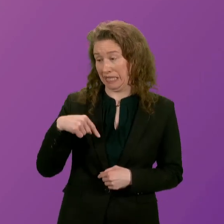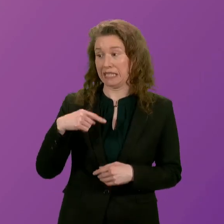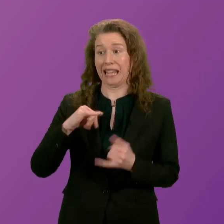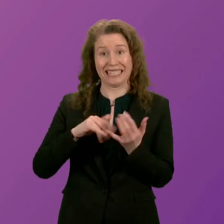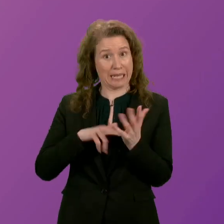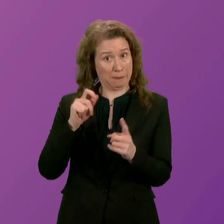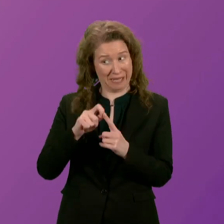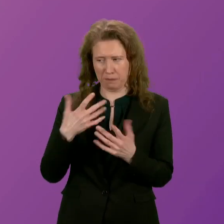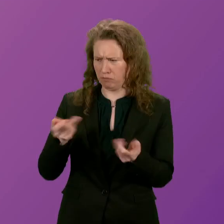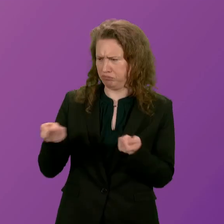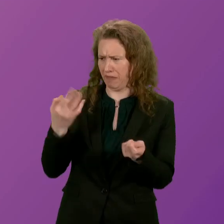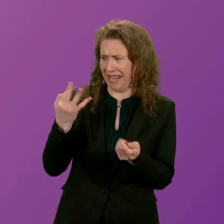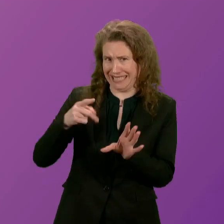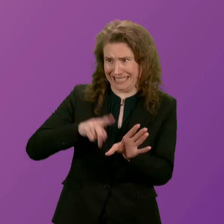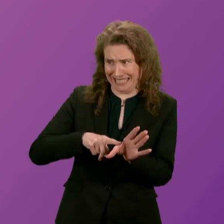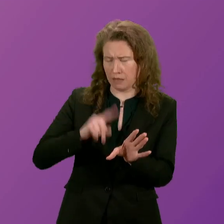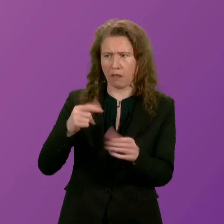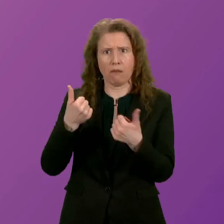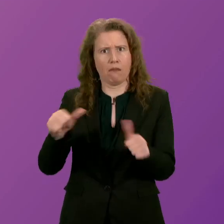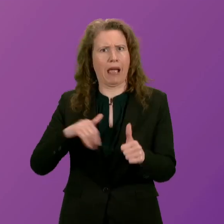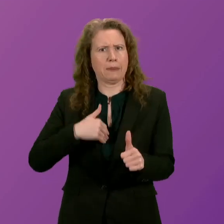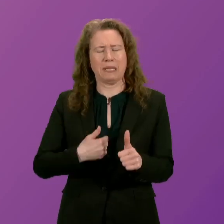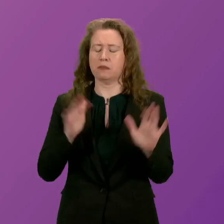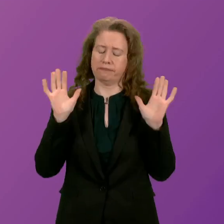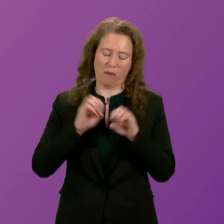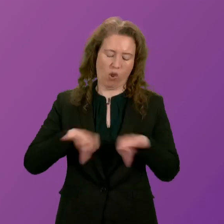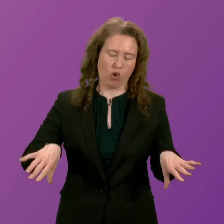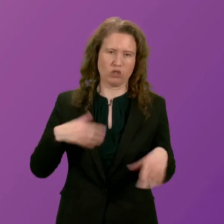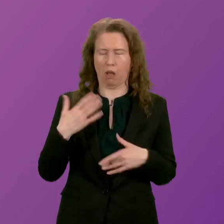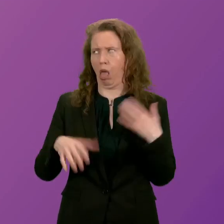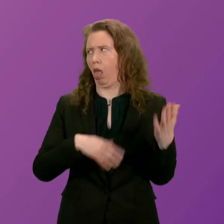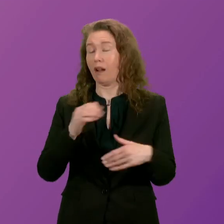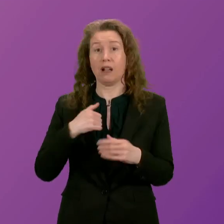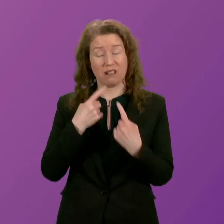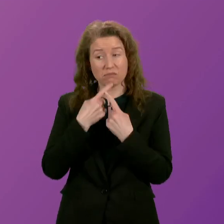is out of steam and has lost its way. John Swinney announced a bland and unambitious programme for